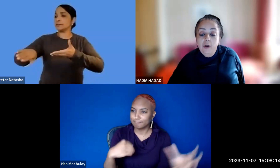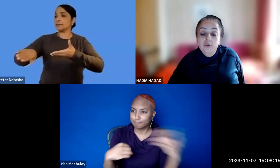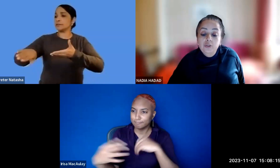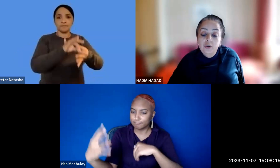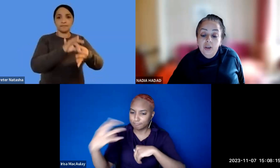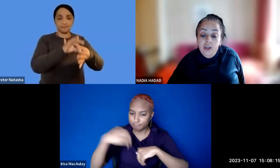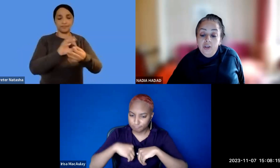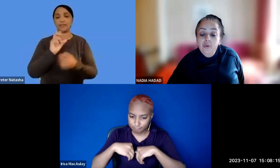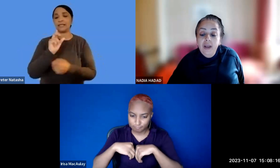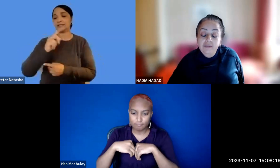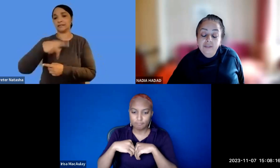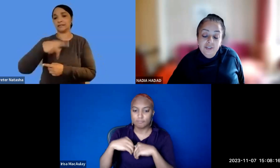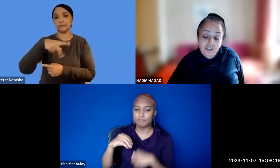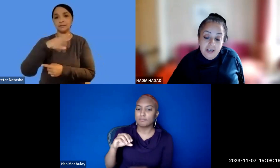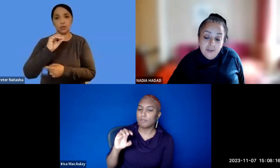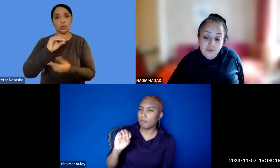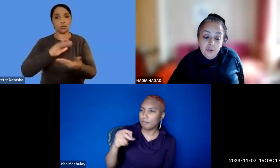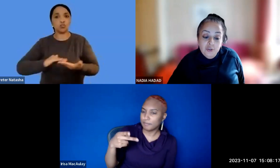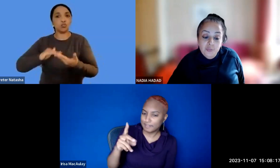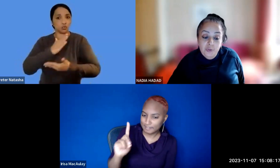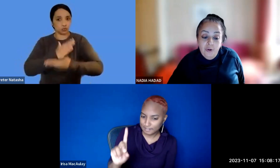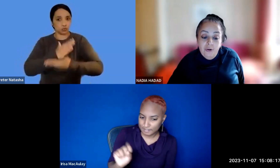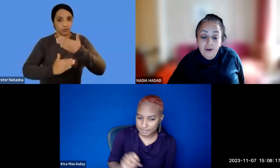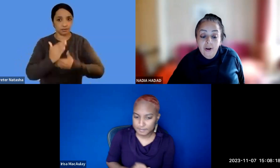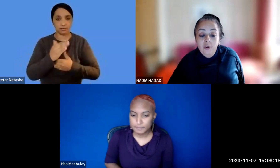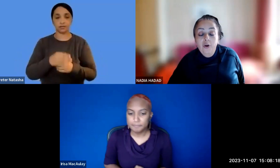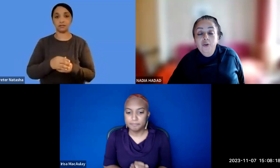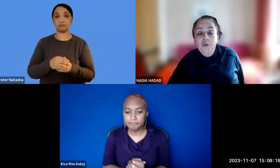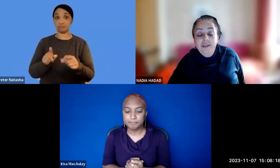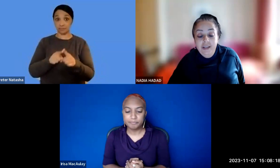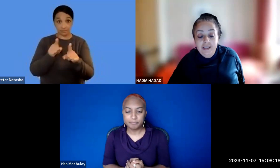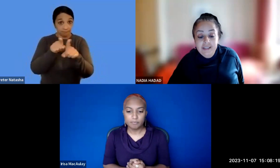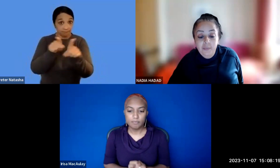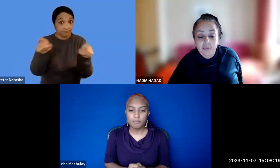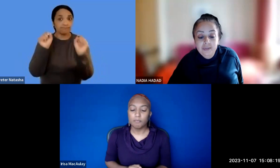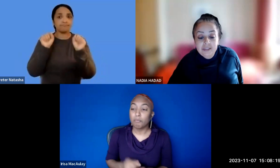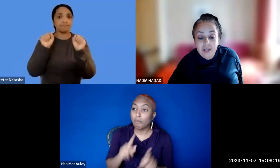Also, you will have the chance to explore concrete examples